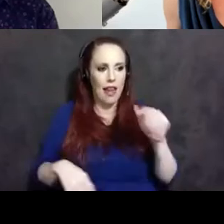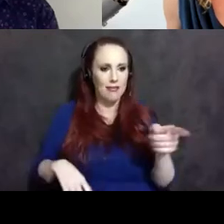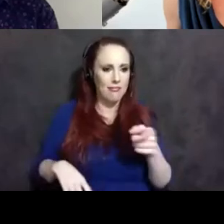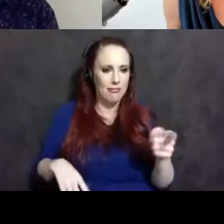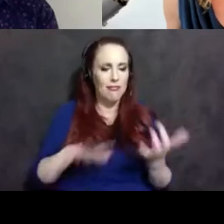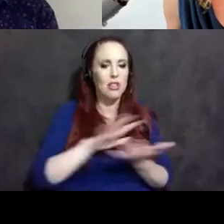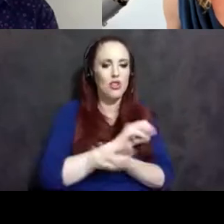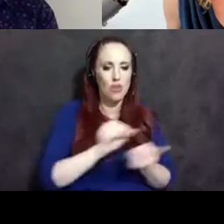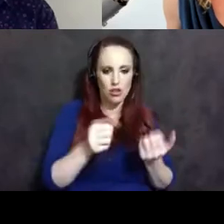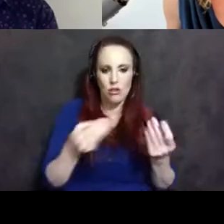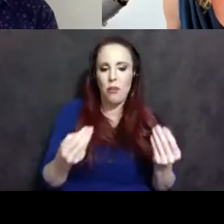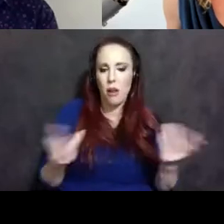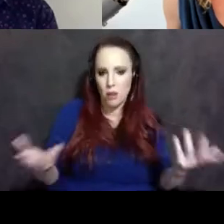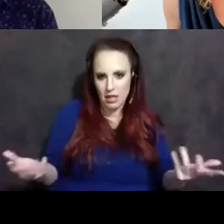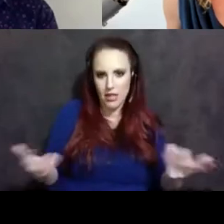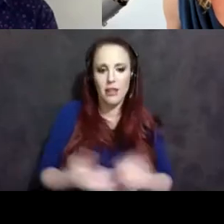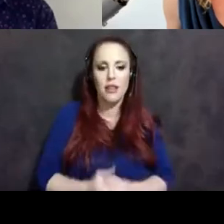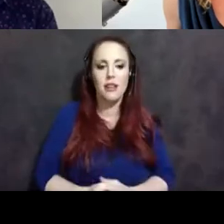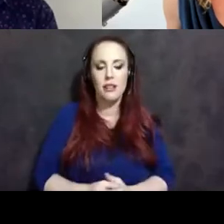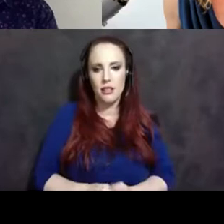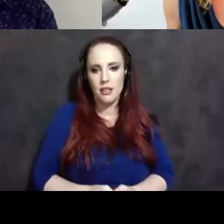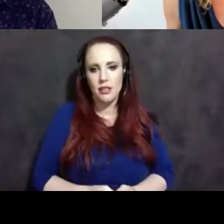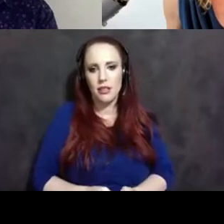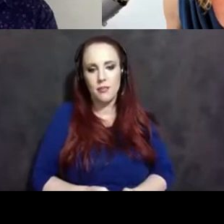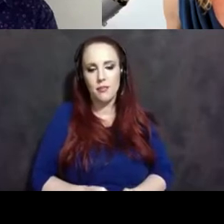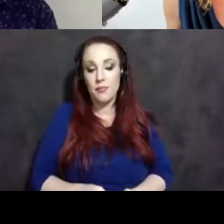of property. So, yeah?